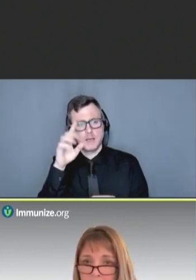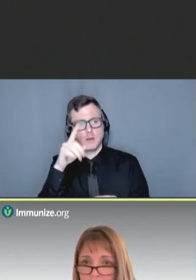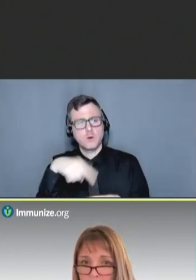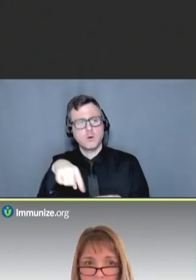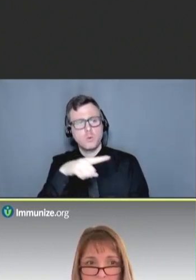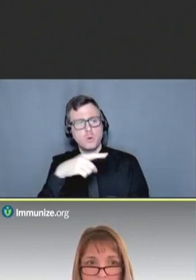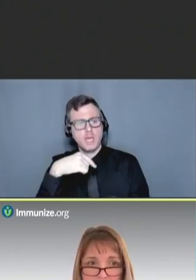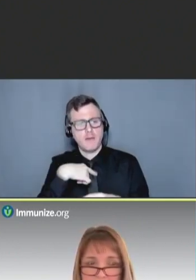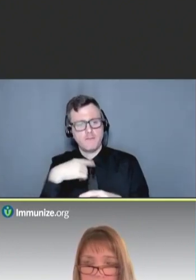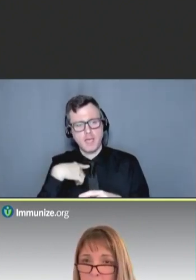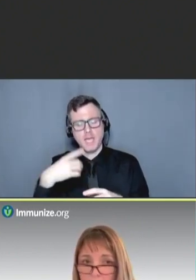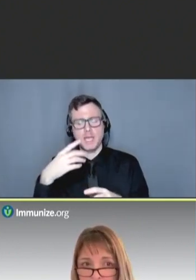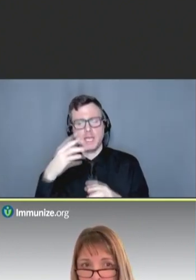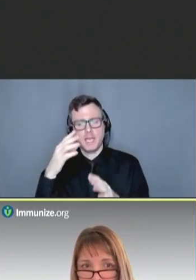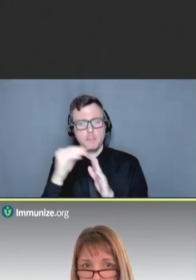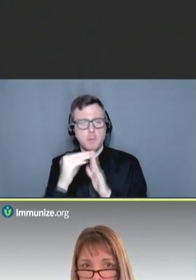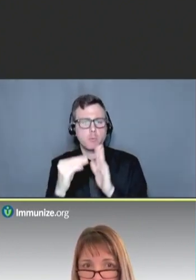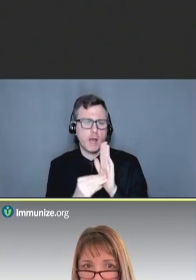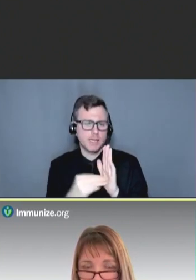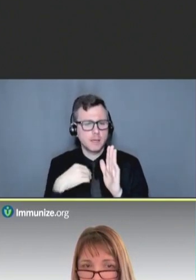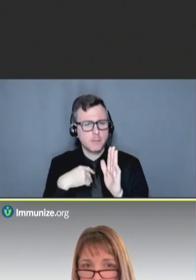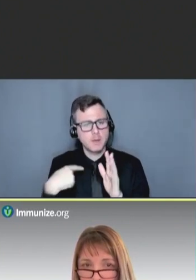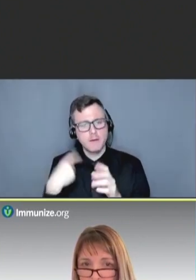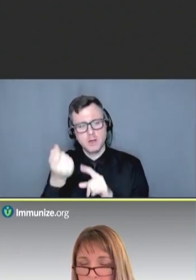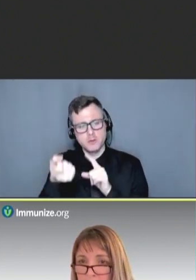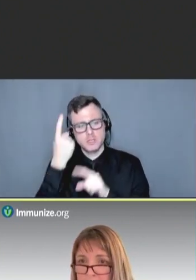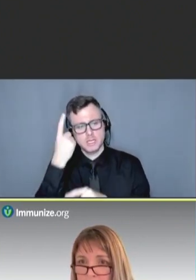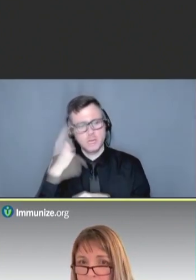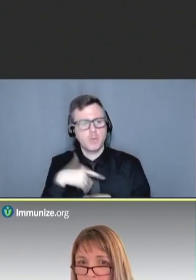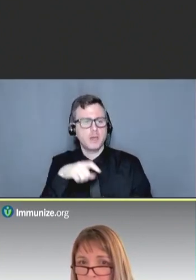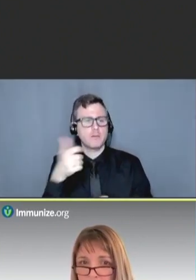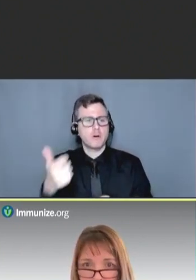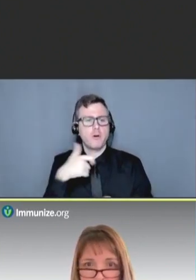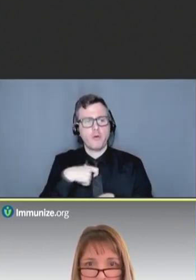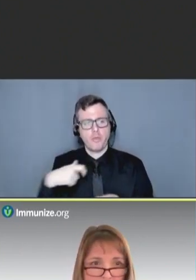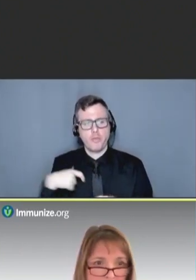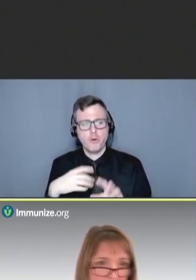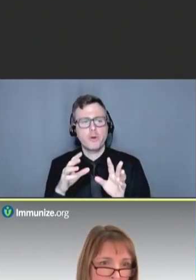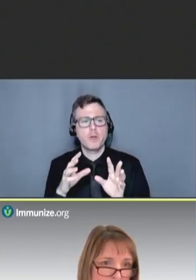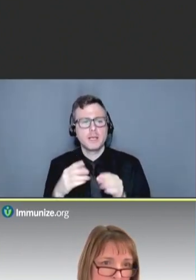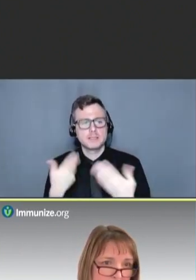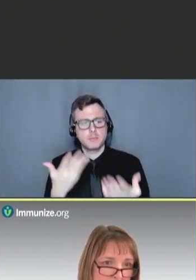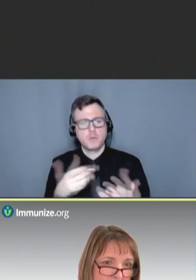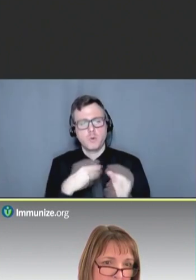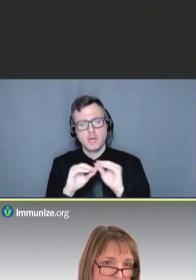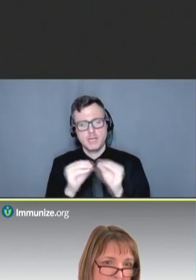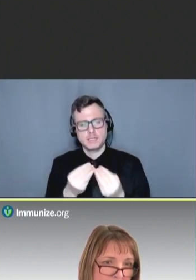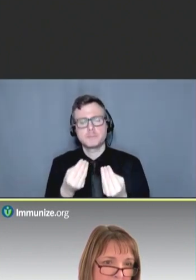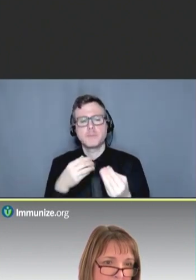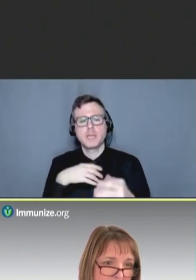And then we have a summit Organizing Committee, which provides input on priorities and in person meeting agendas.